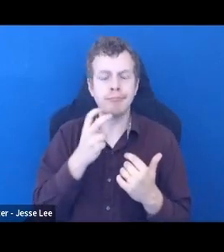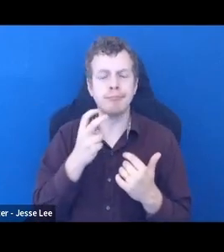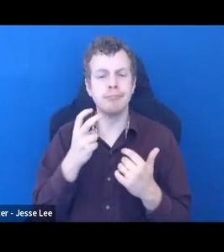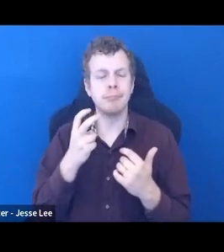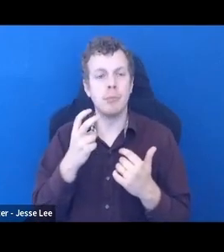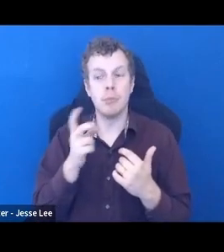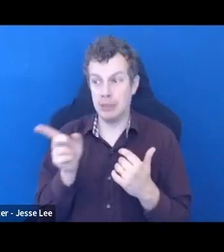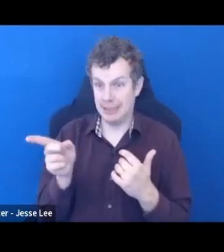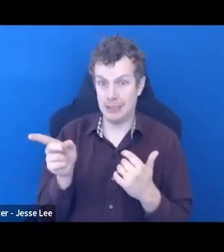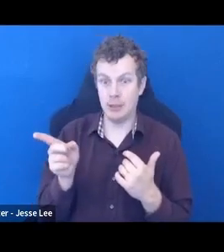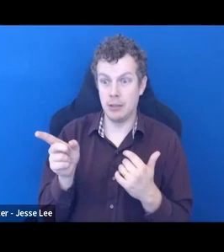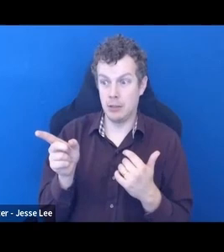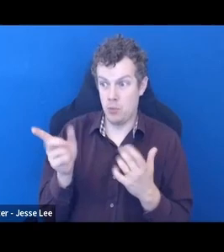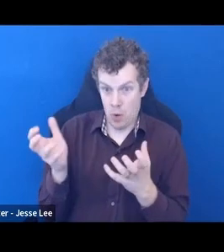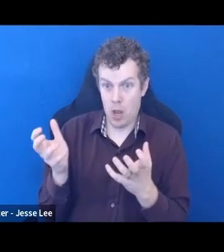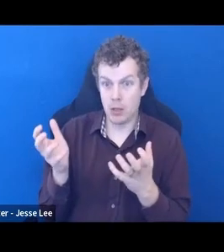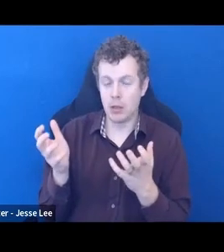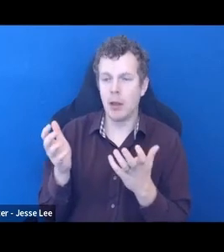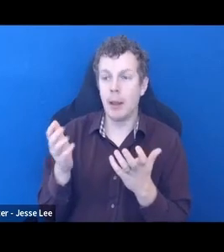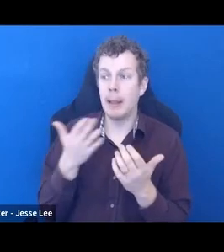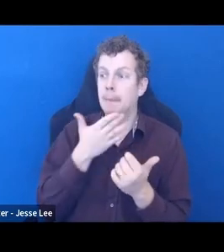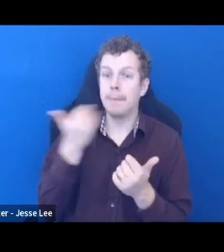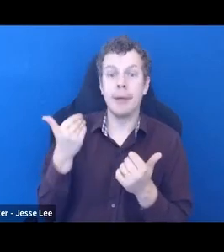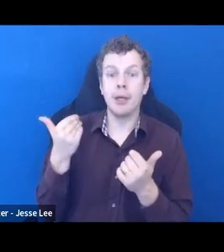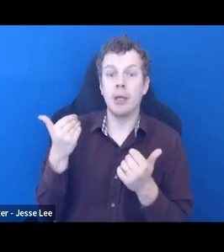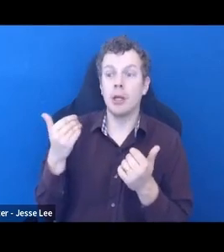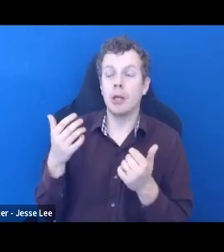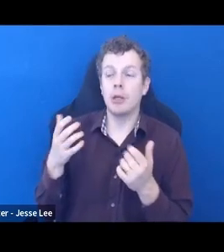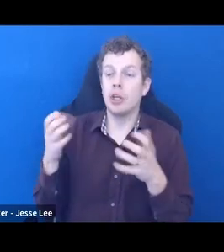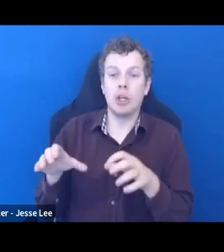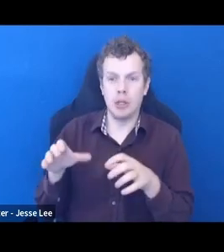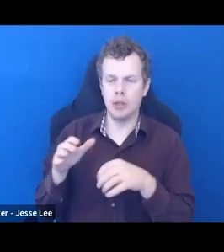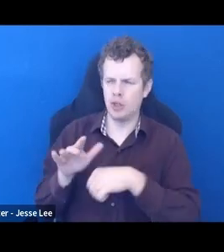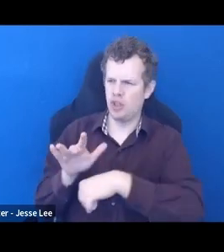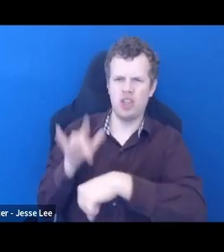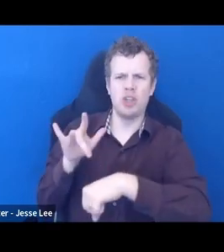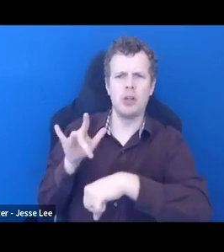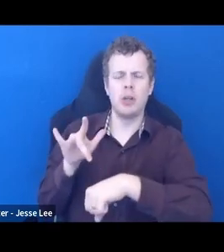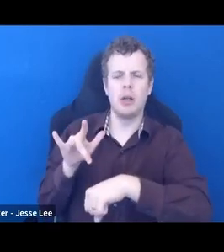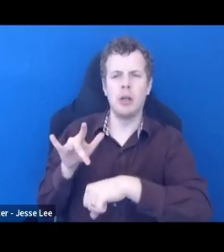to have the best outcomes if we intervene before by six months of age.